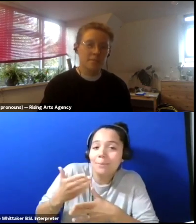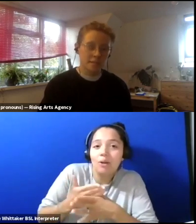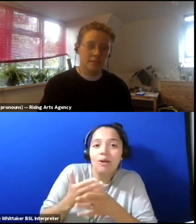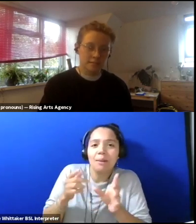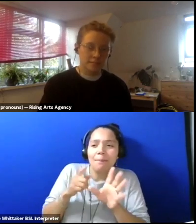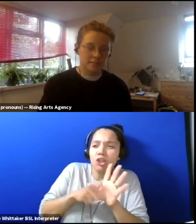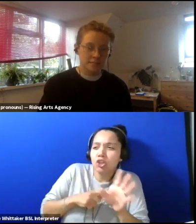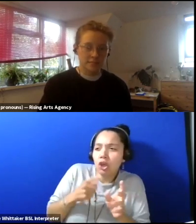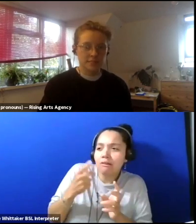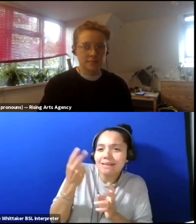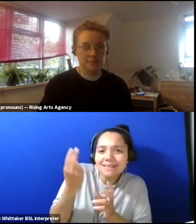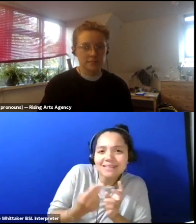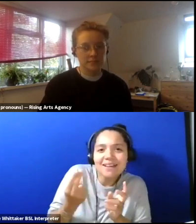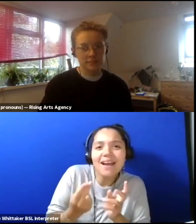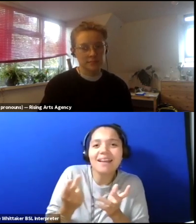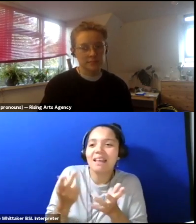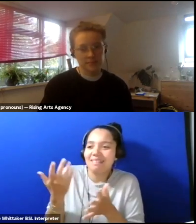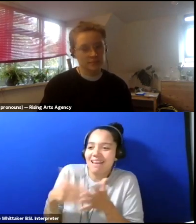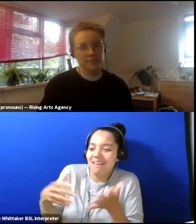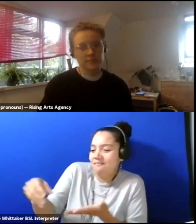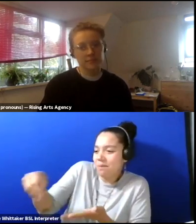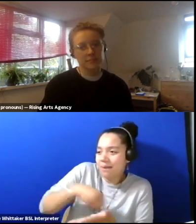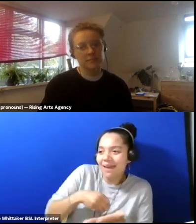designers, but then never getting paid.